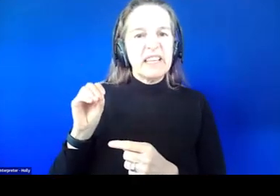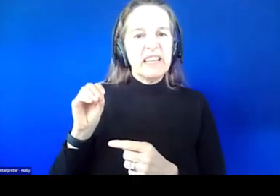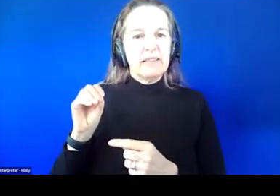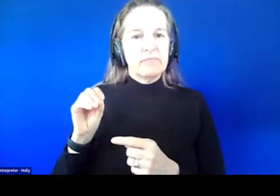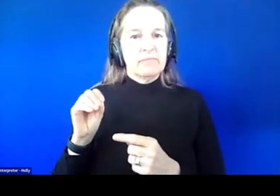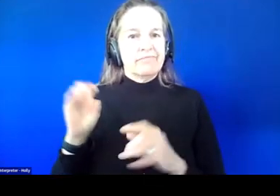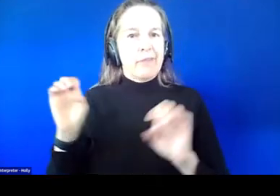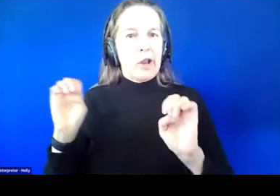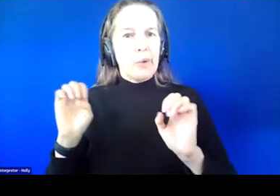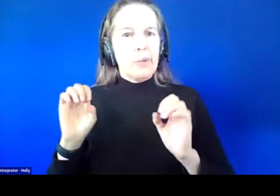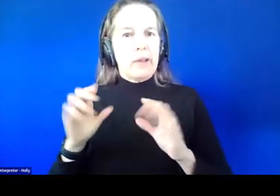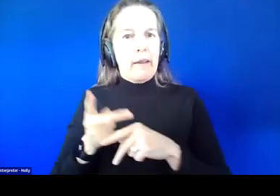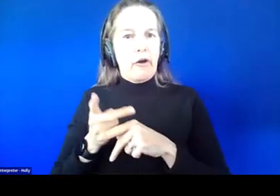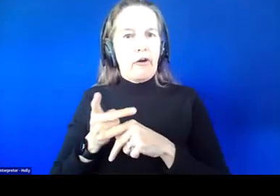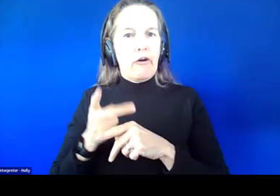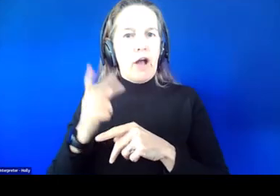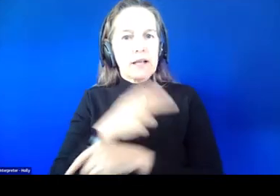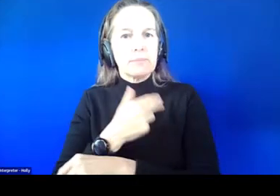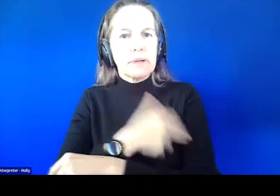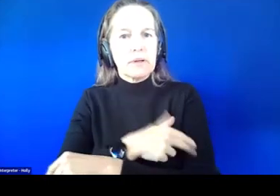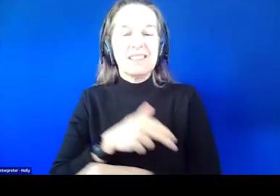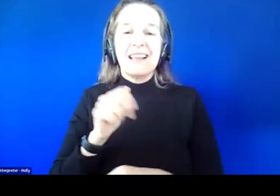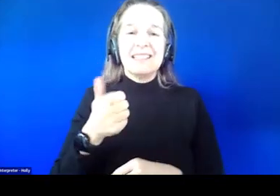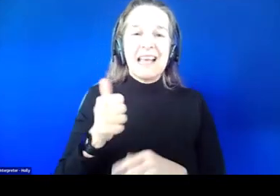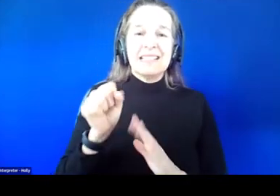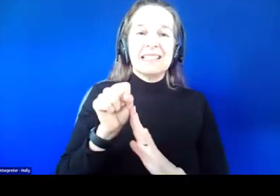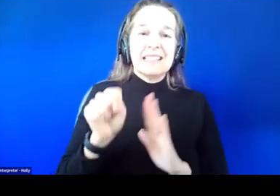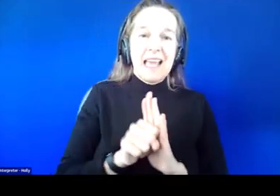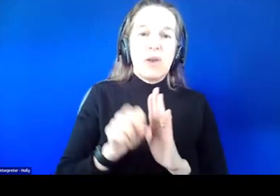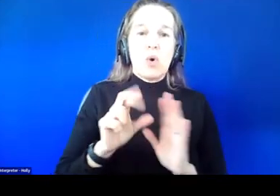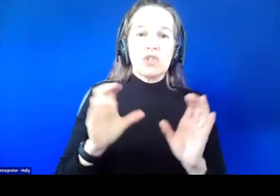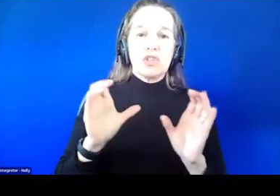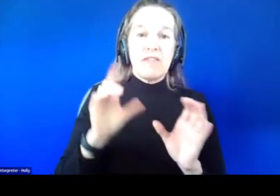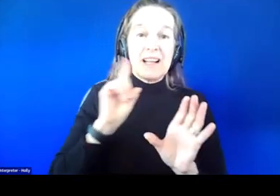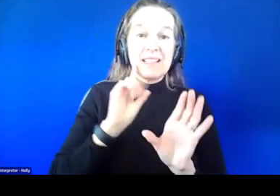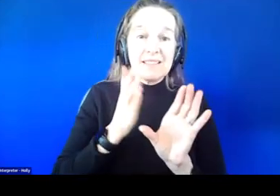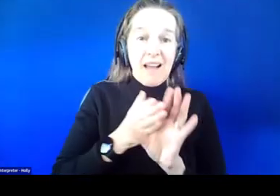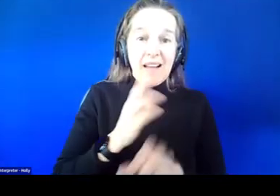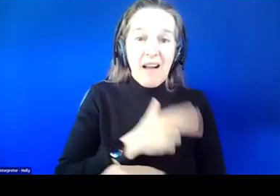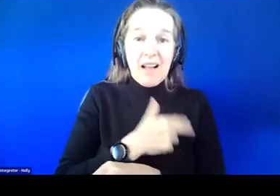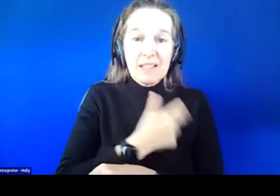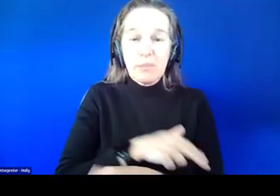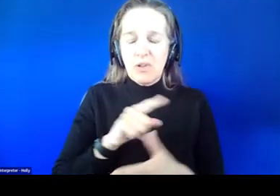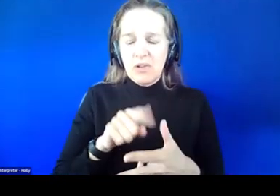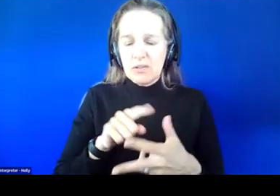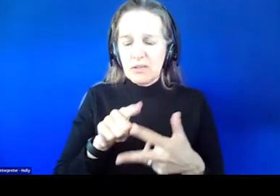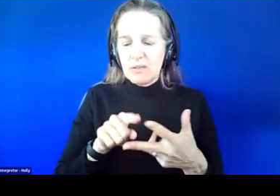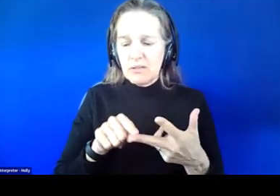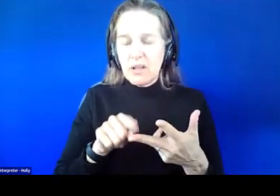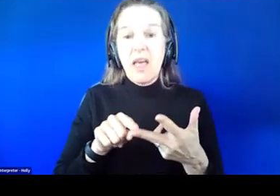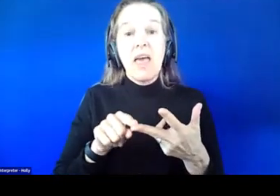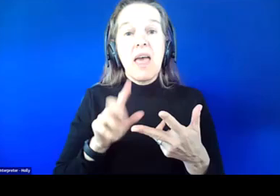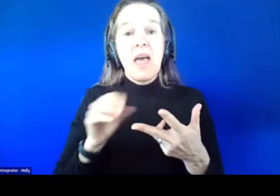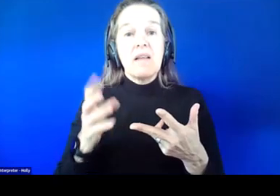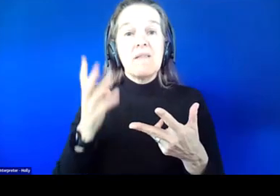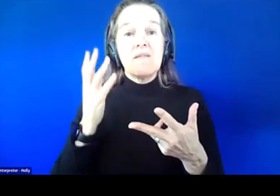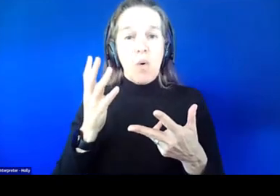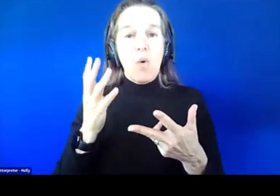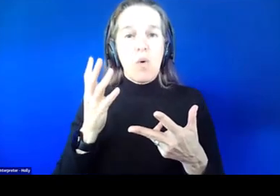10 state or Medicaid -certified psychiatric hospitals, and four residential habilitation